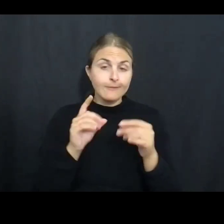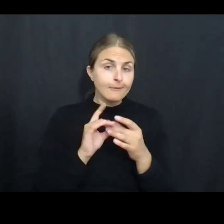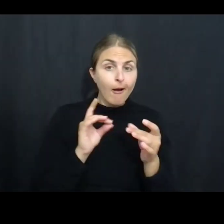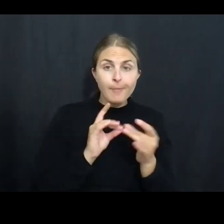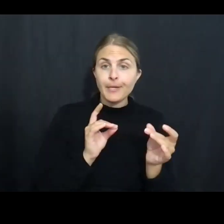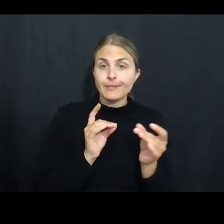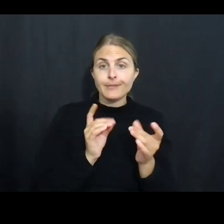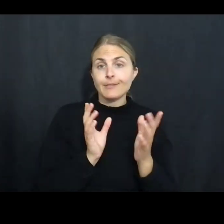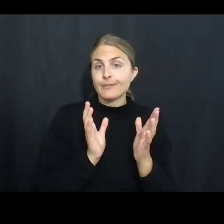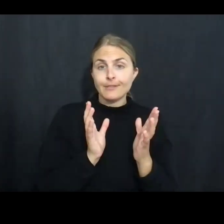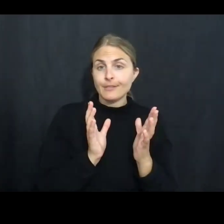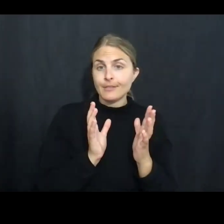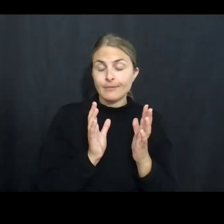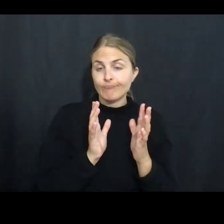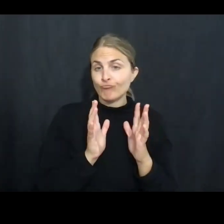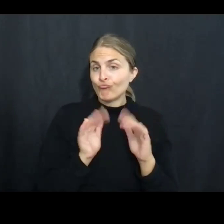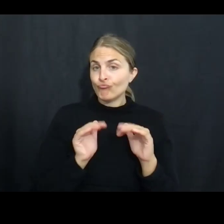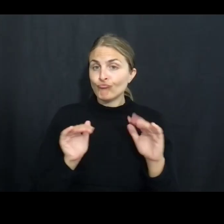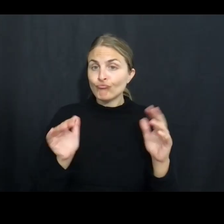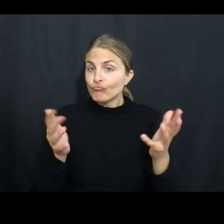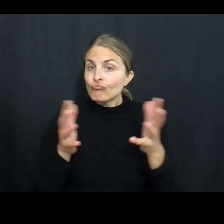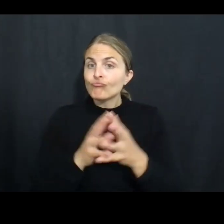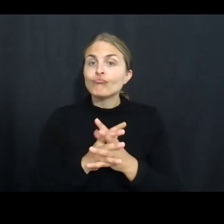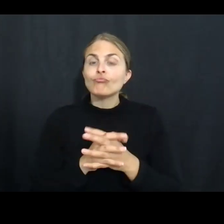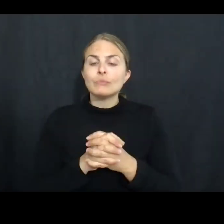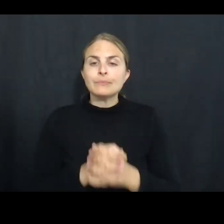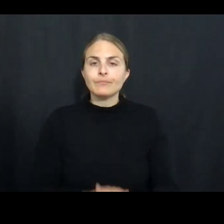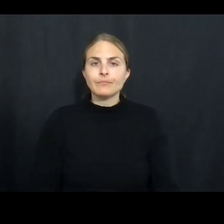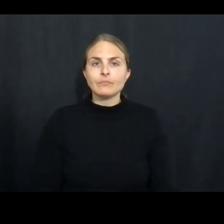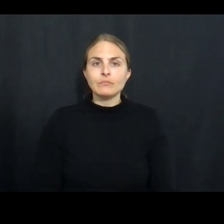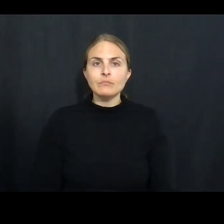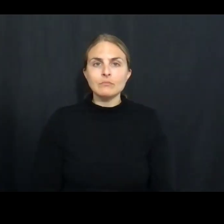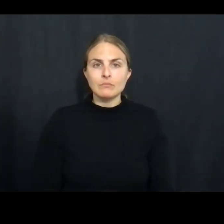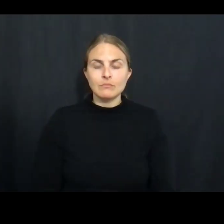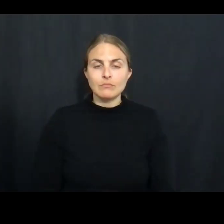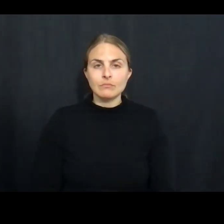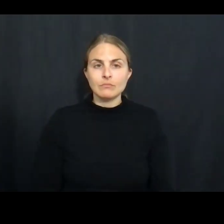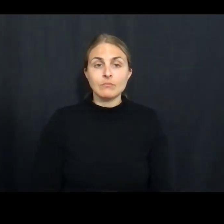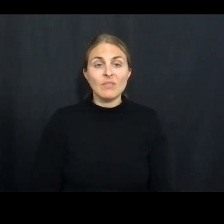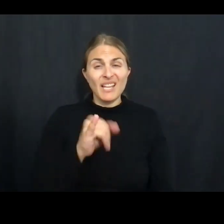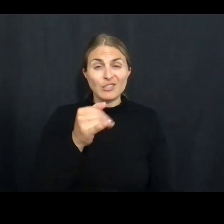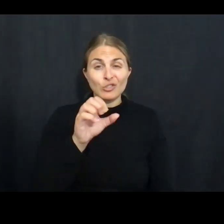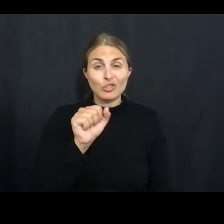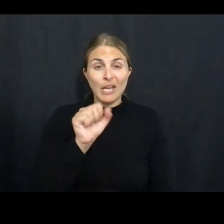. And Jess you can either send me the form or people can get in touch TKREBGly however